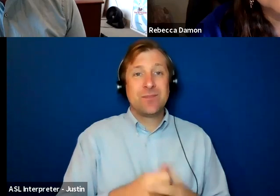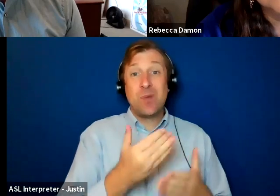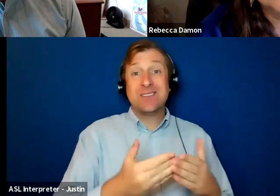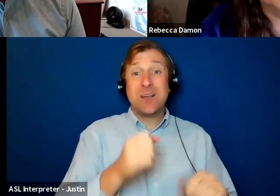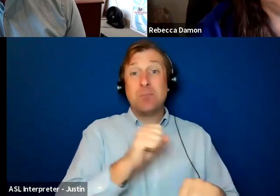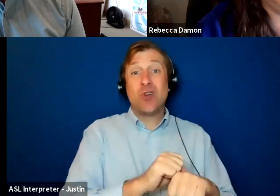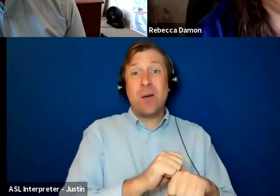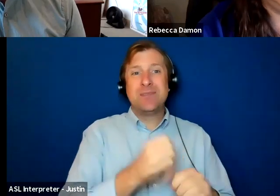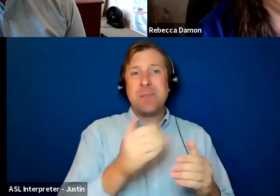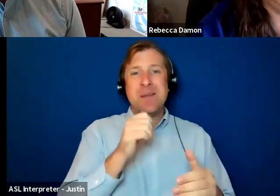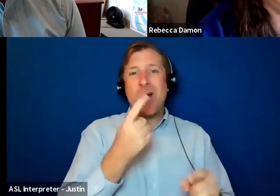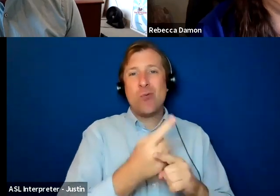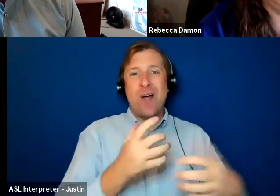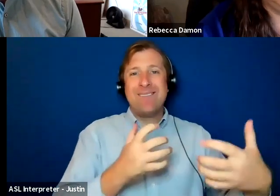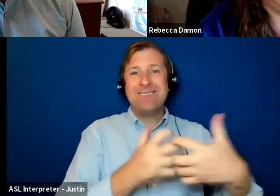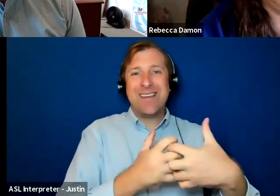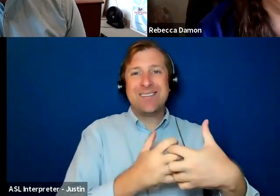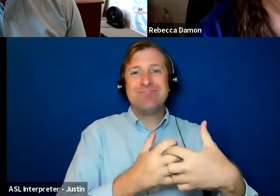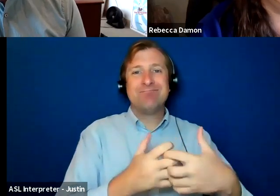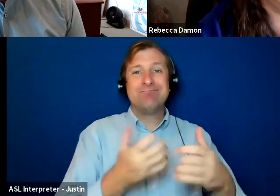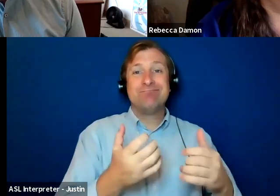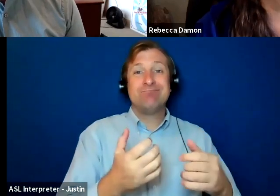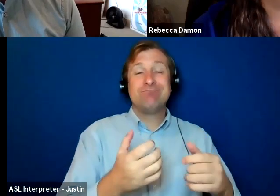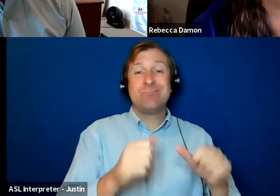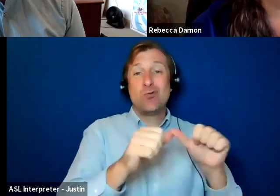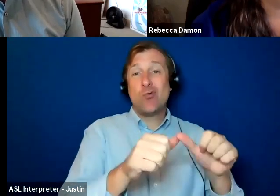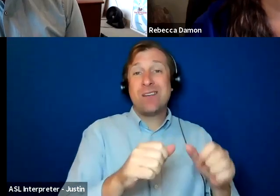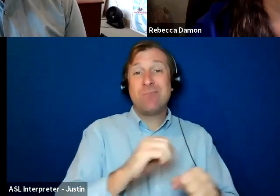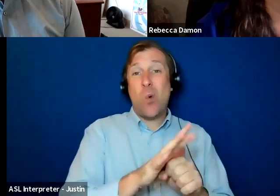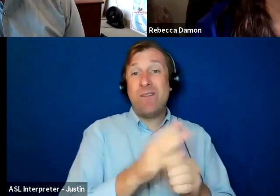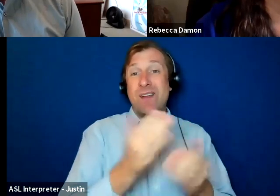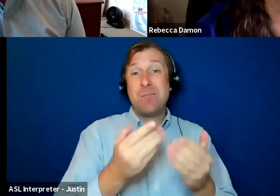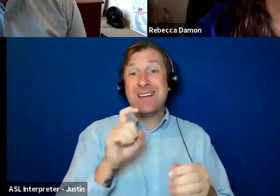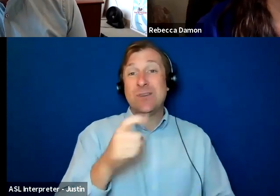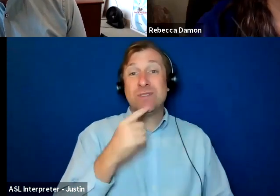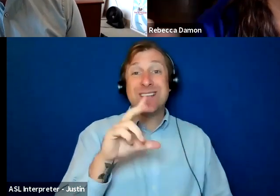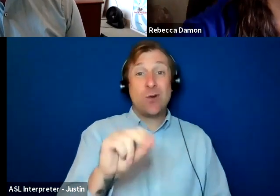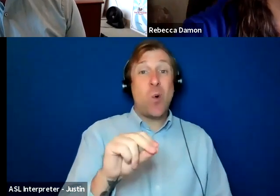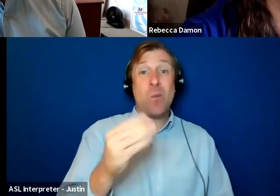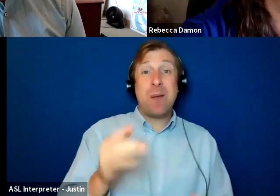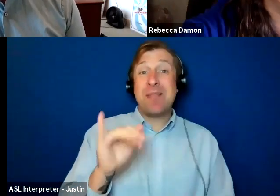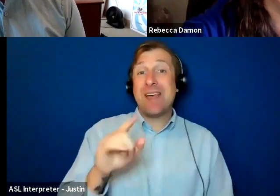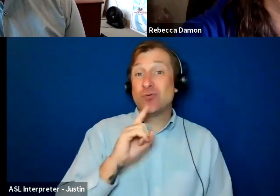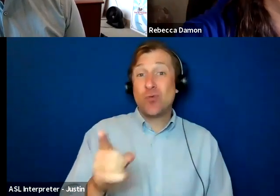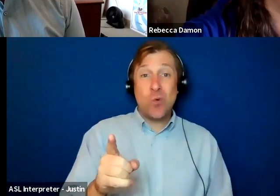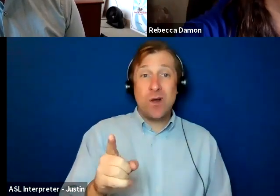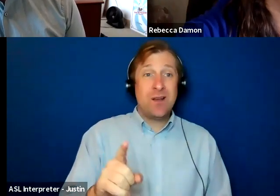just aren't the right fit during COVID and where they may have to say no to them. And by the way, that could be true due to what's the nature of the job itself.